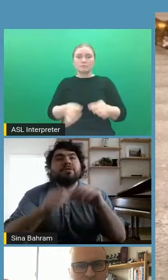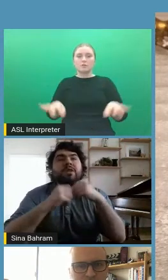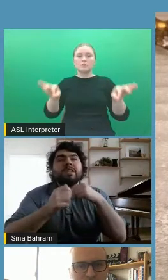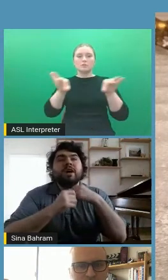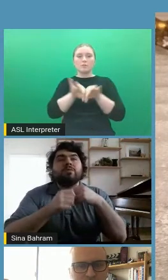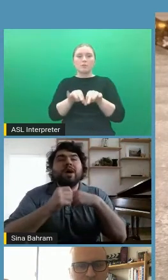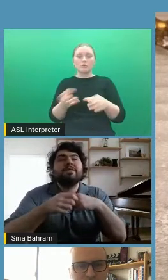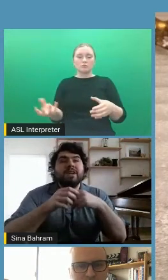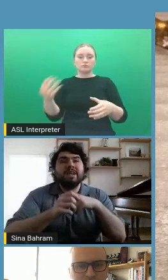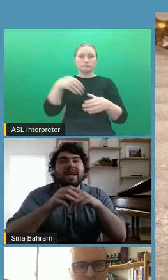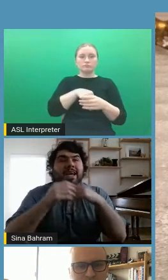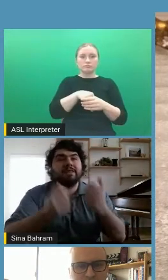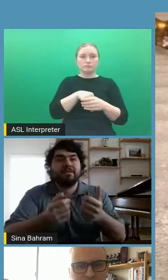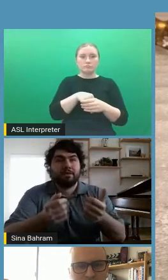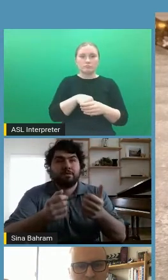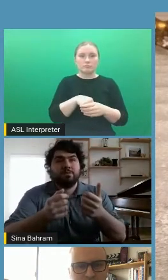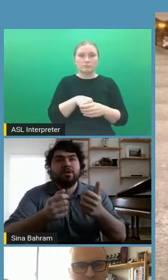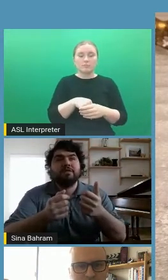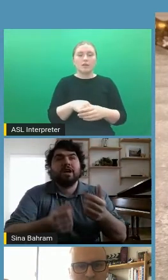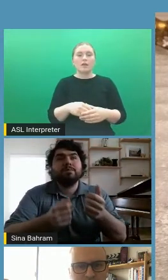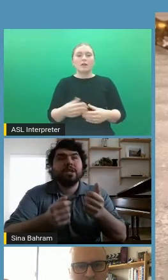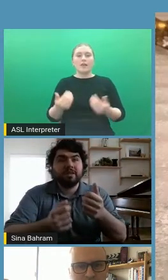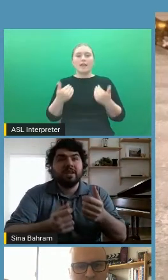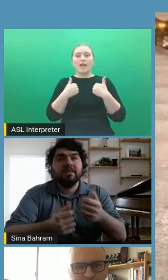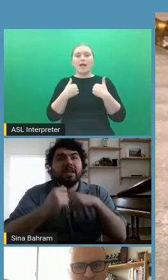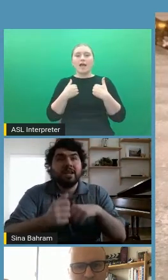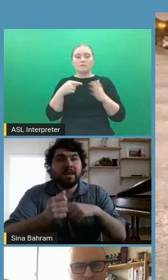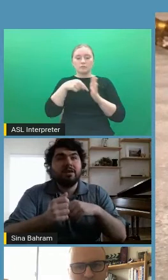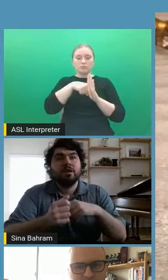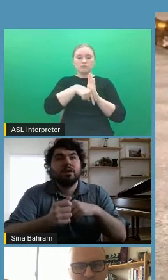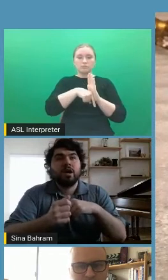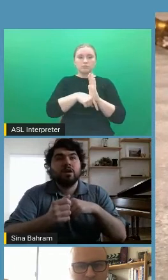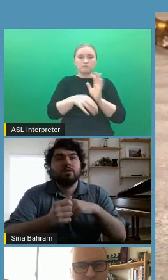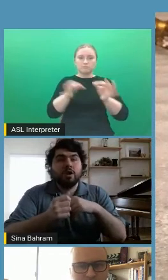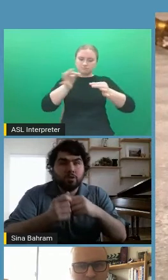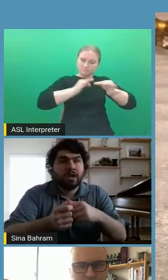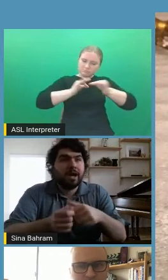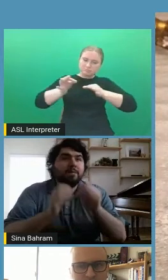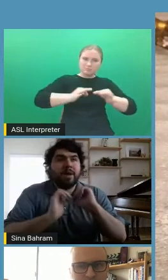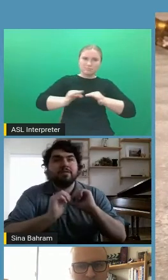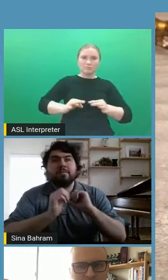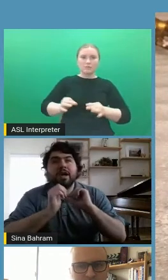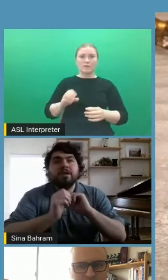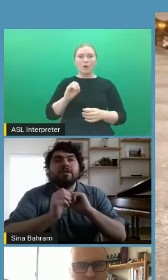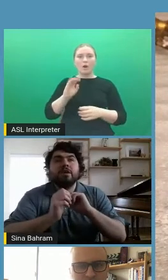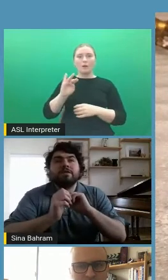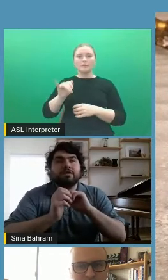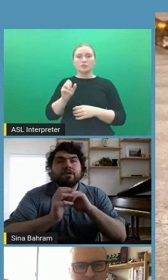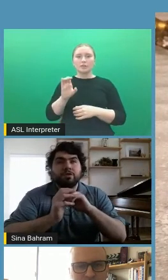to really arrive at an enhanced description of the object that again not only I as a blind visitor to